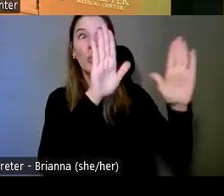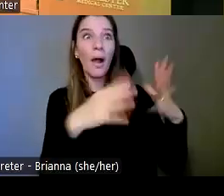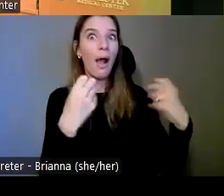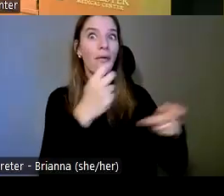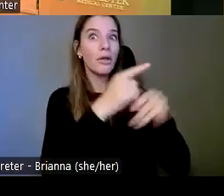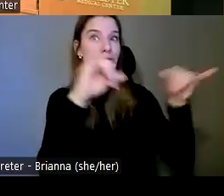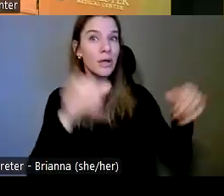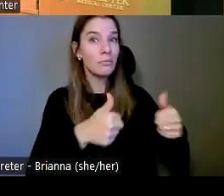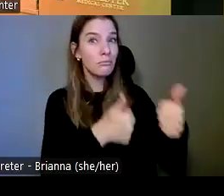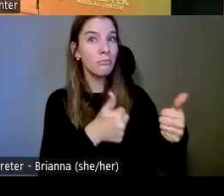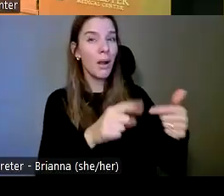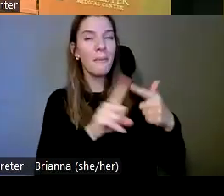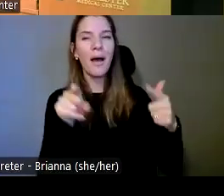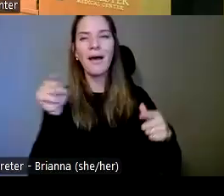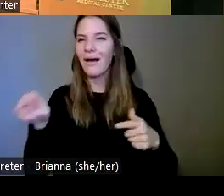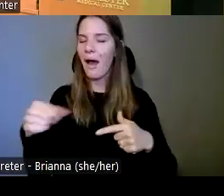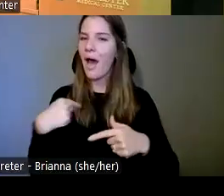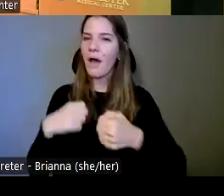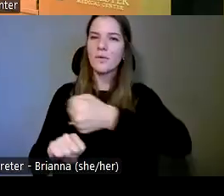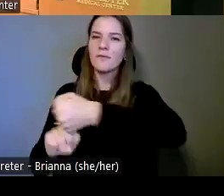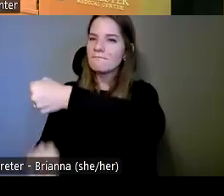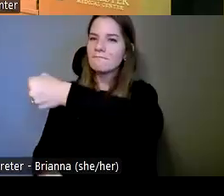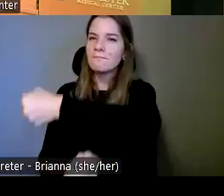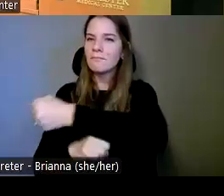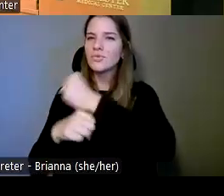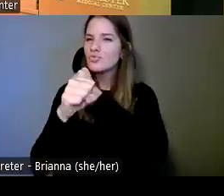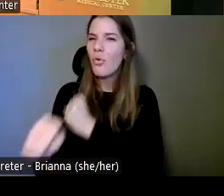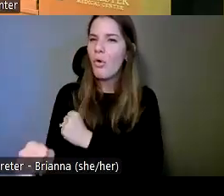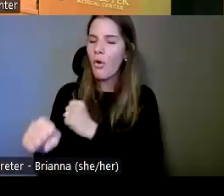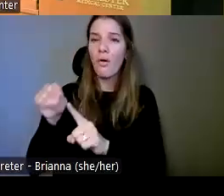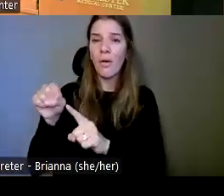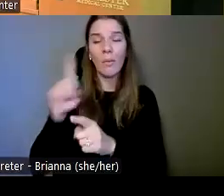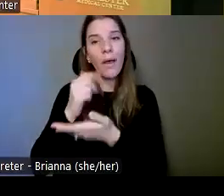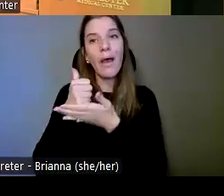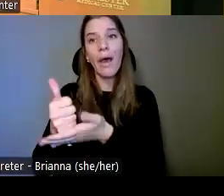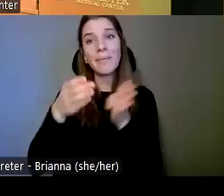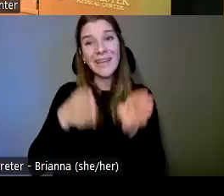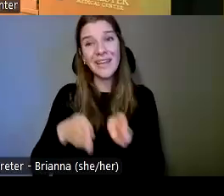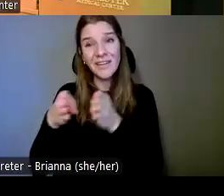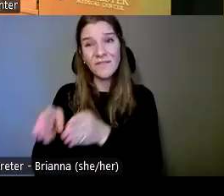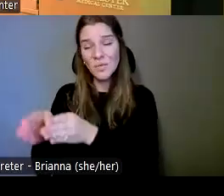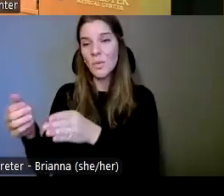on and I think that that basic not only helps the individuals but helps as a path to strengthen and